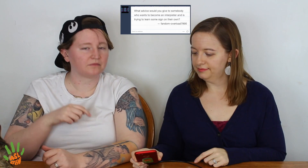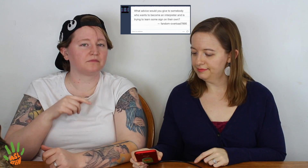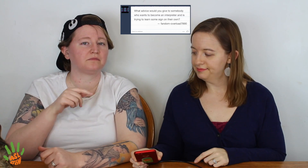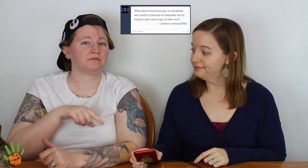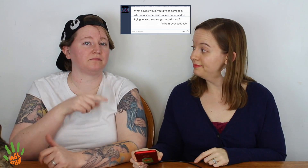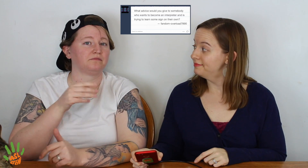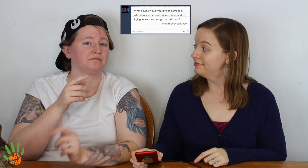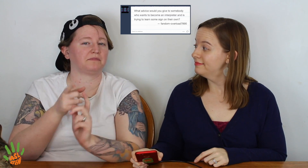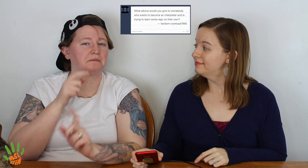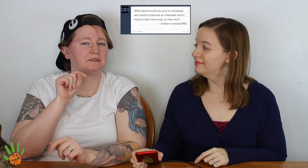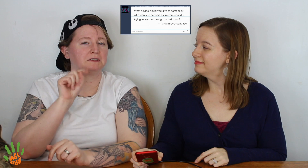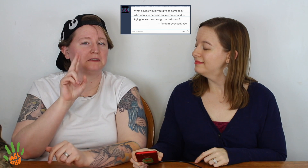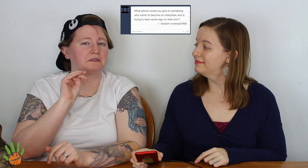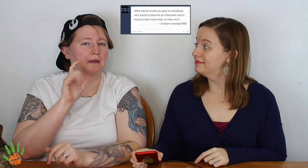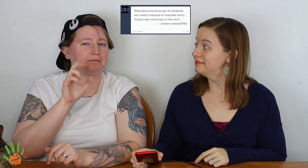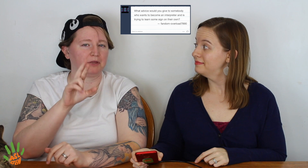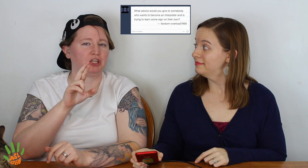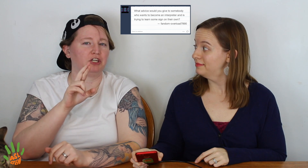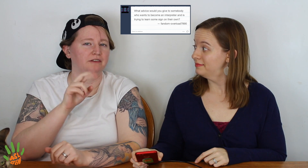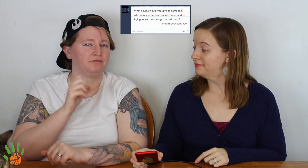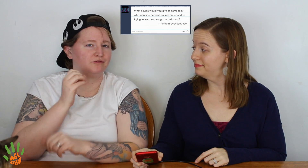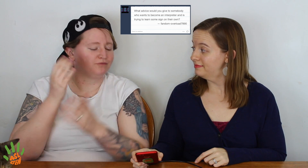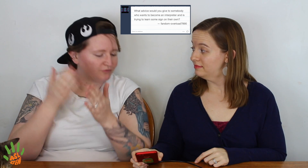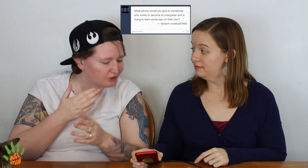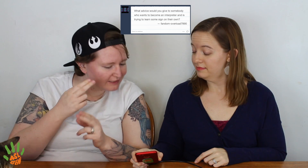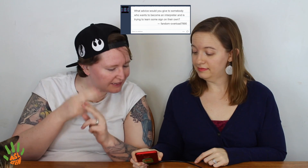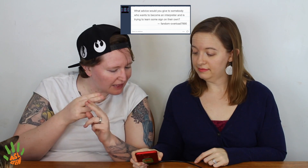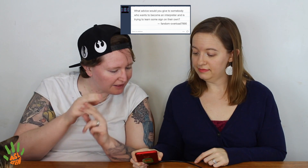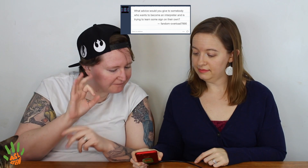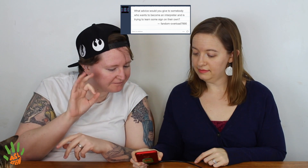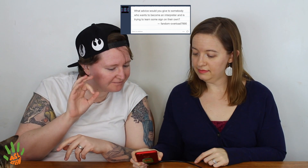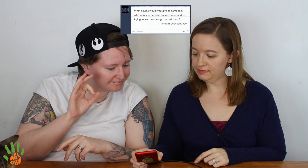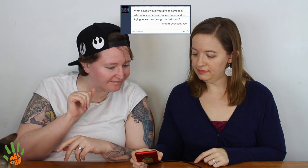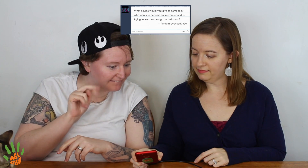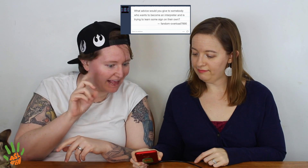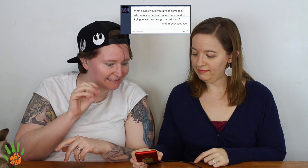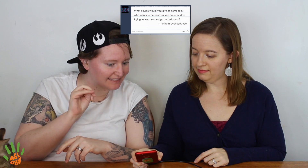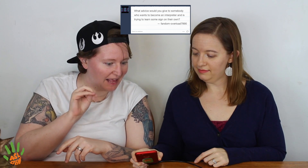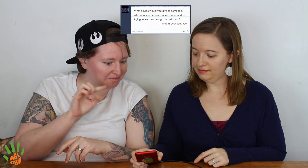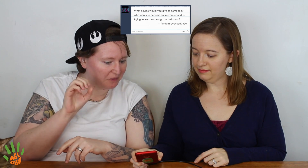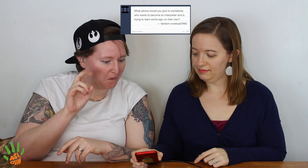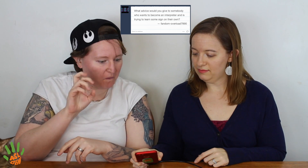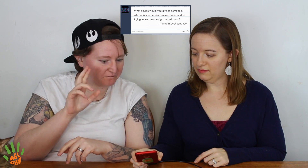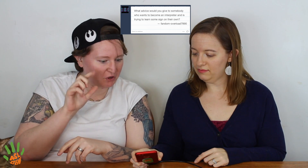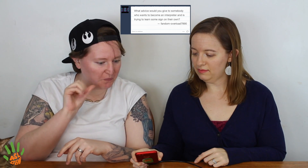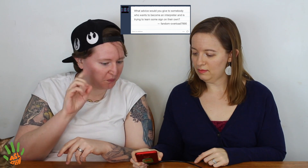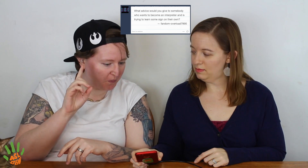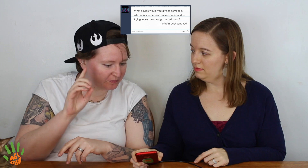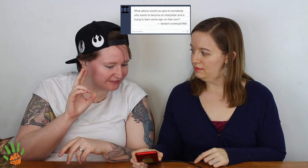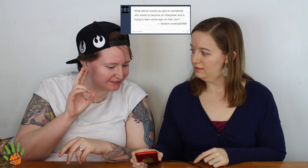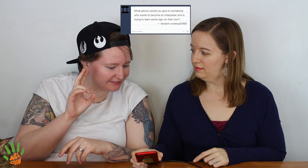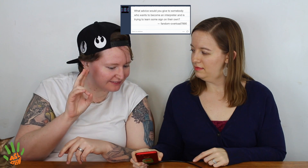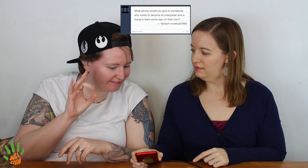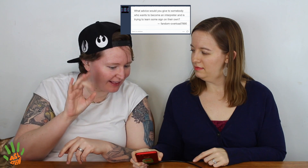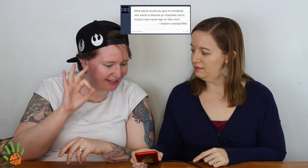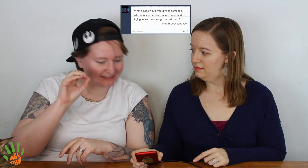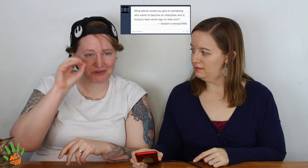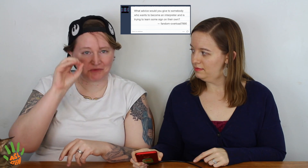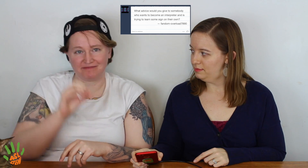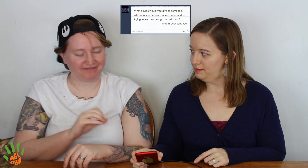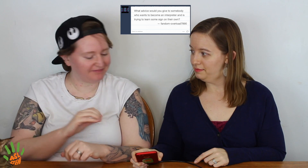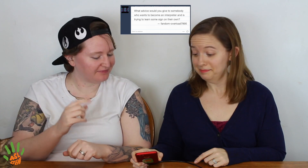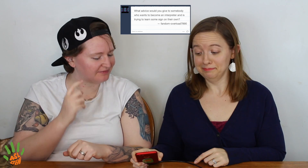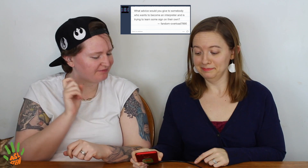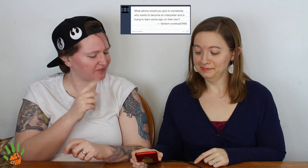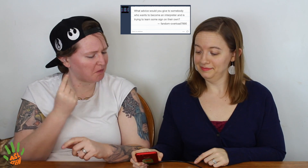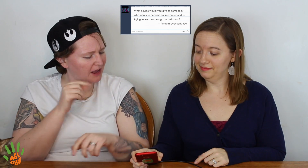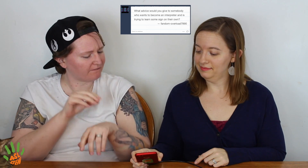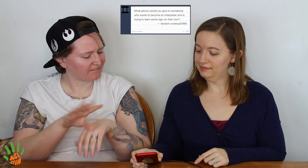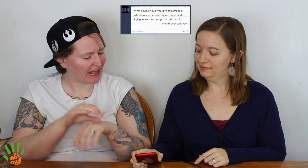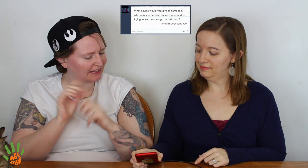Okay, this is from Tumblr and the person's name is fandom_overload7890 and they asked,